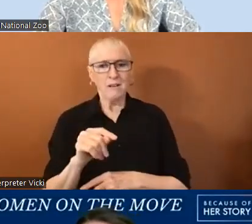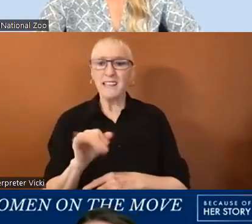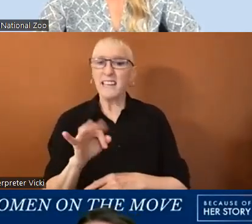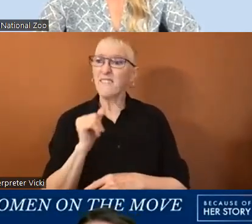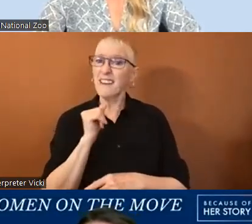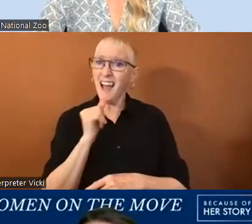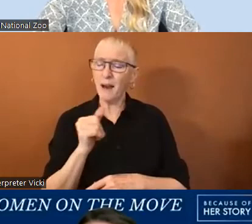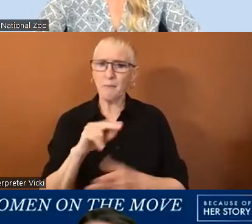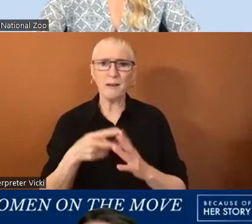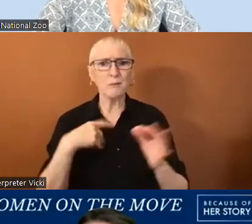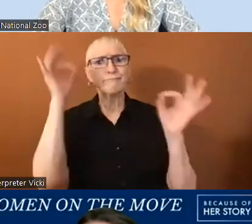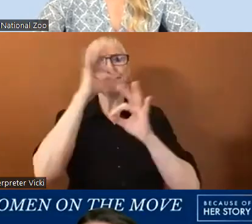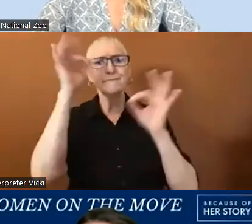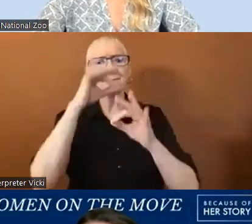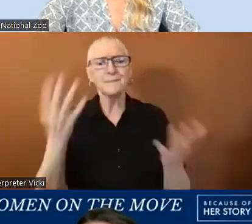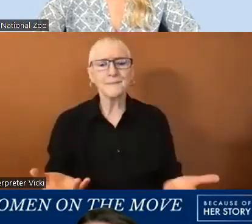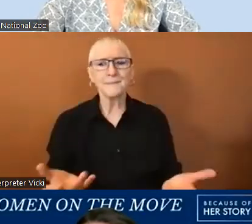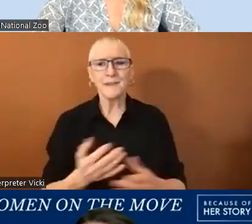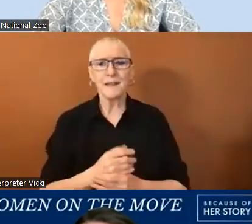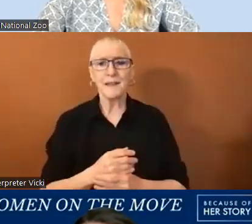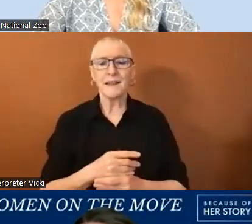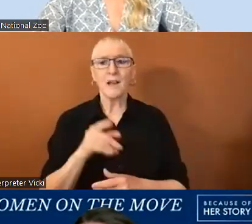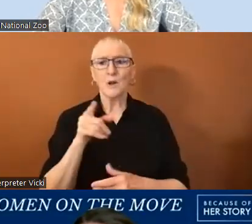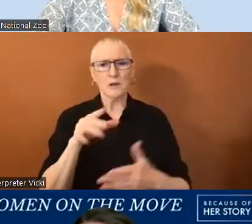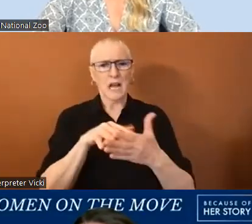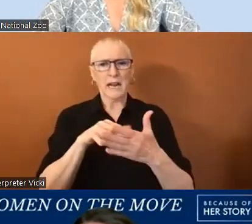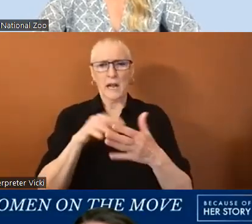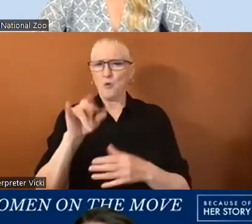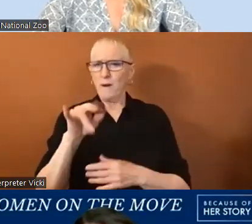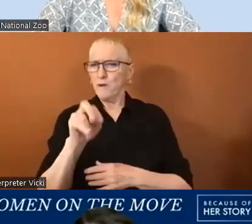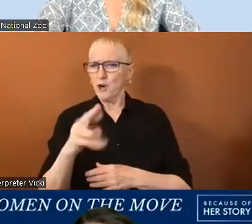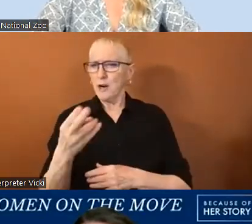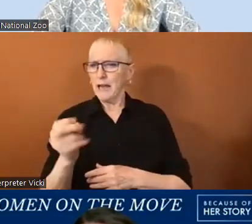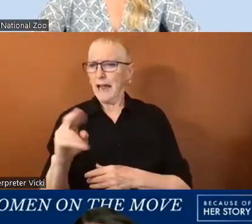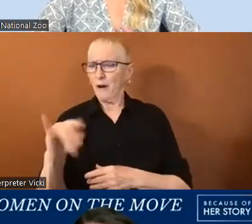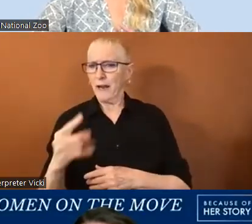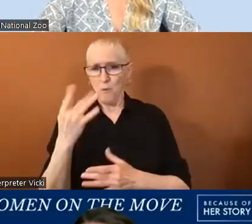So you're studying river herring because they're ecologically important and they've also